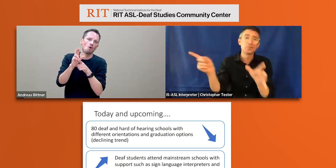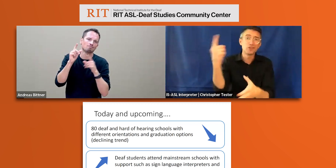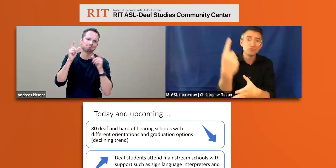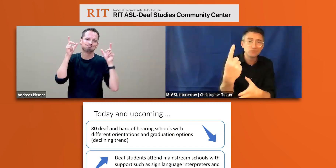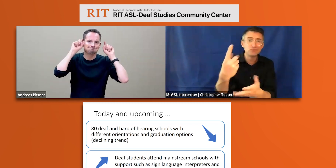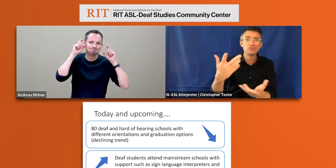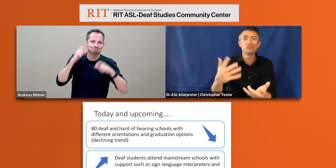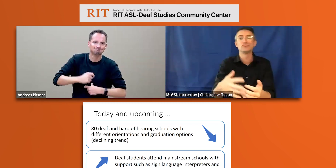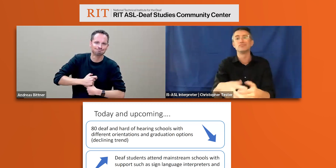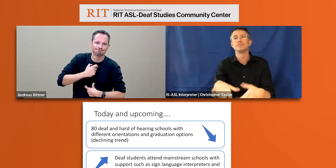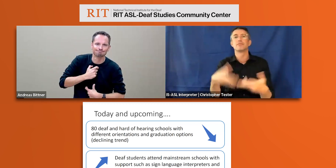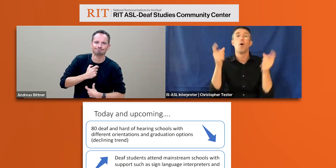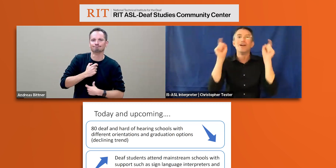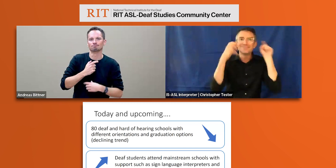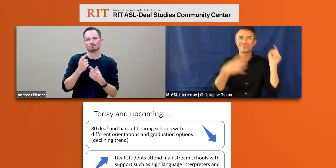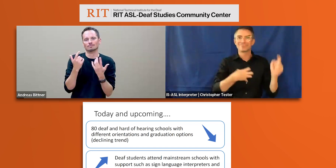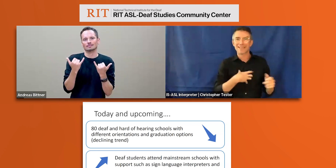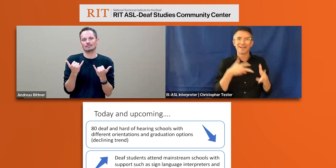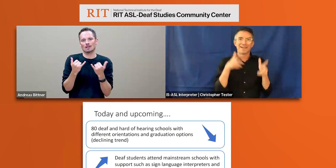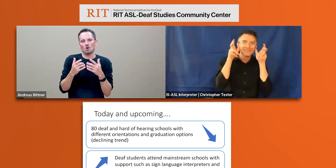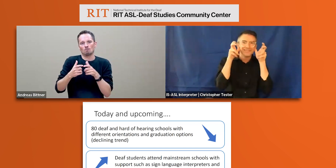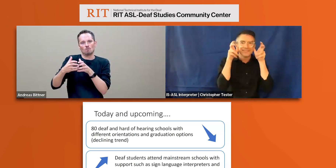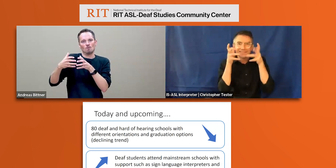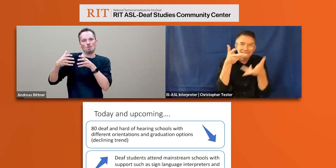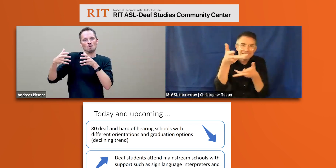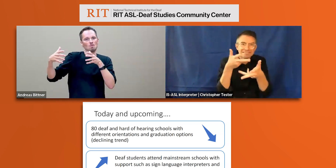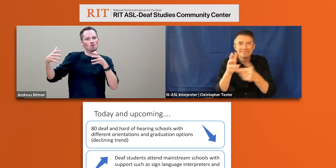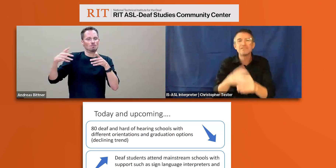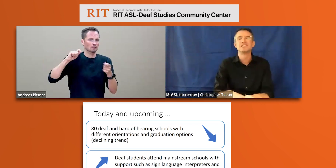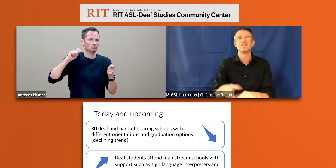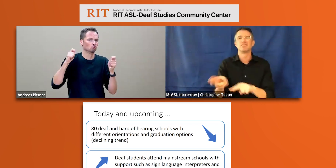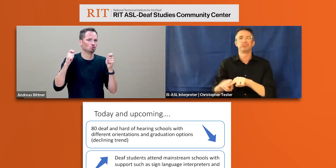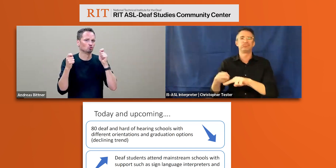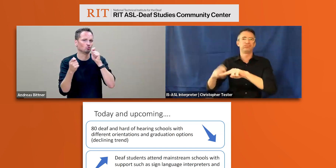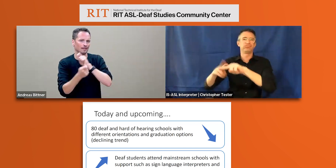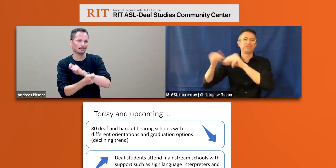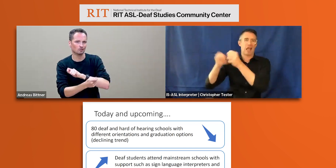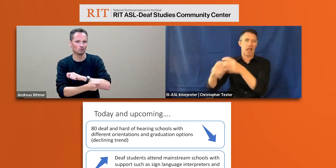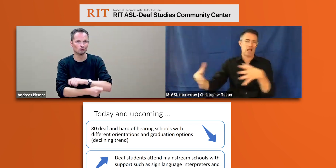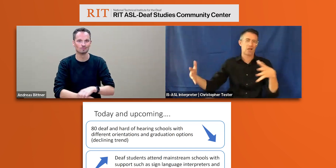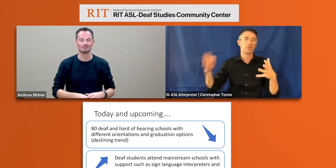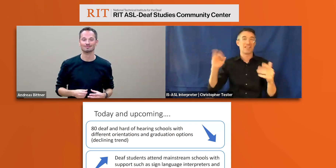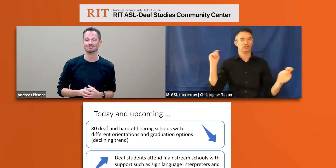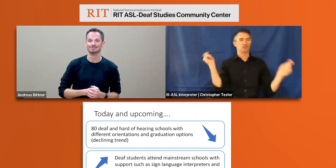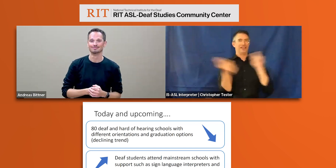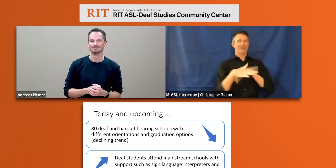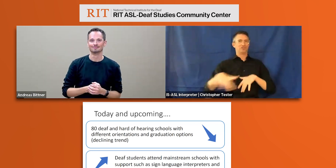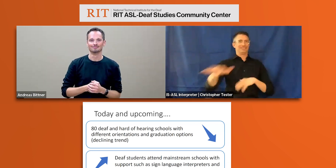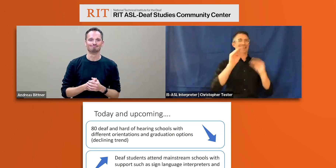of the mainstream system with interpreters in classrooms or they're using hearing aids or other assistive technologies.